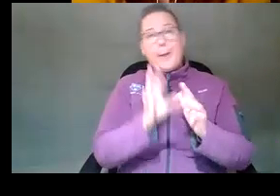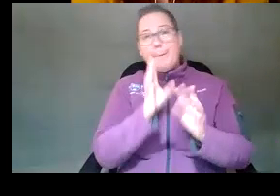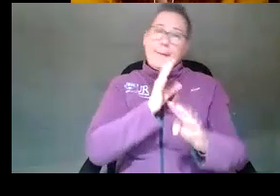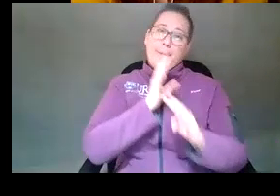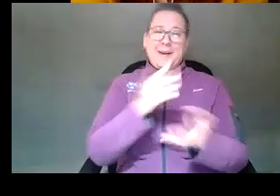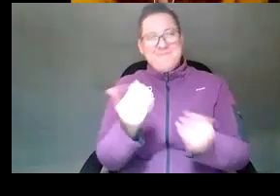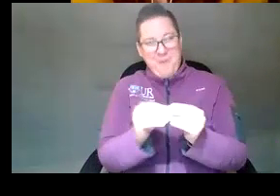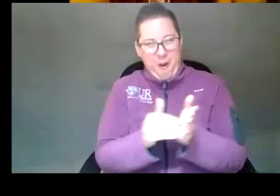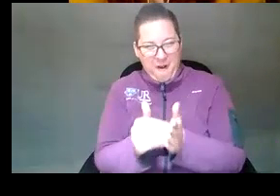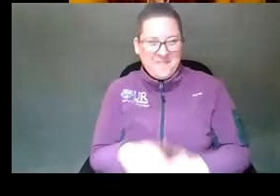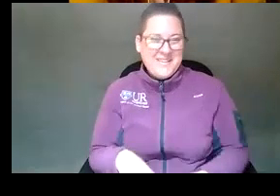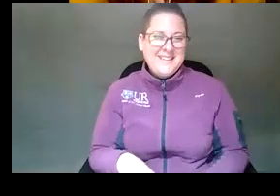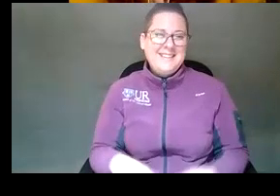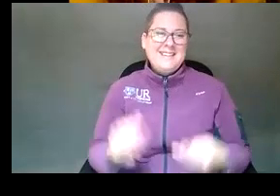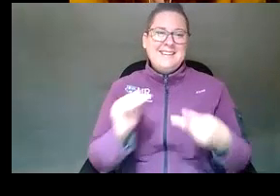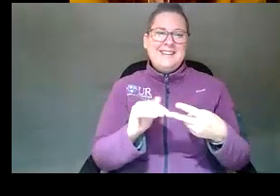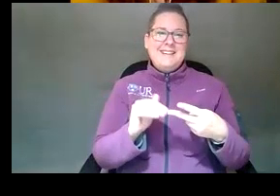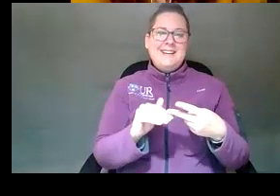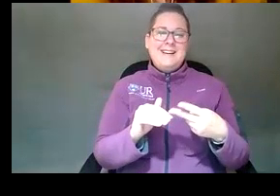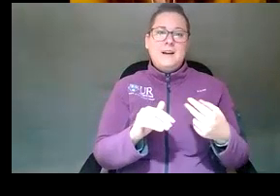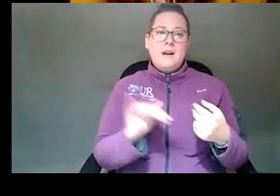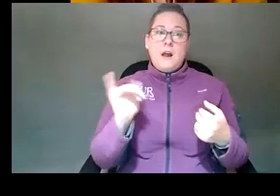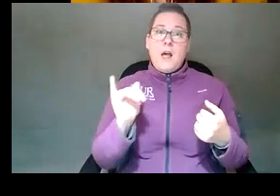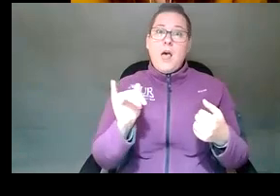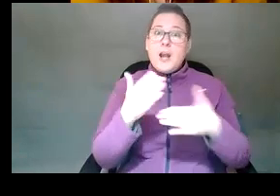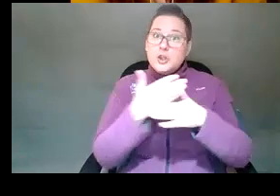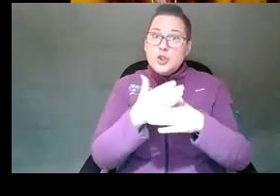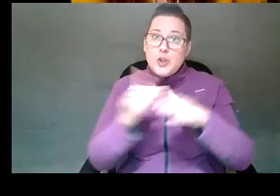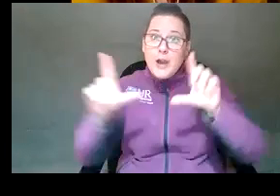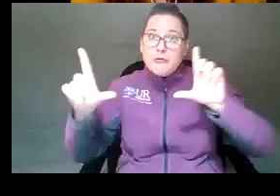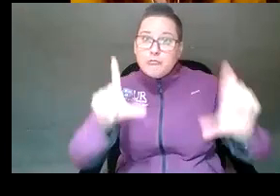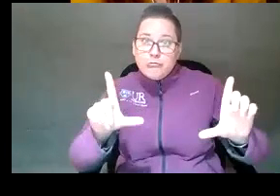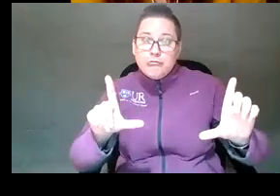also thinking about like things like screen sharing and being able to share youtube clips